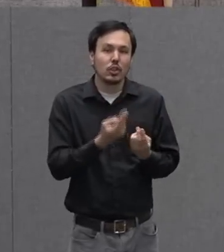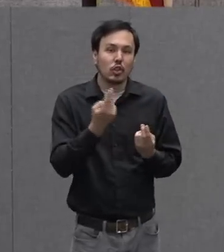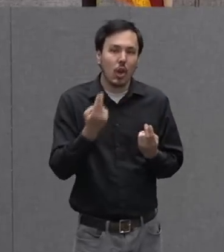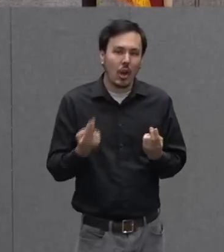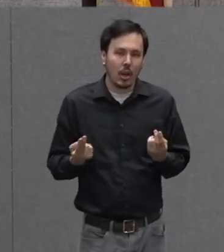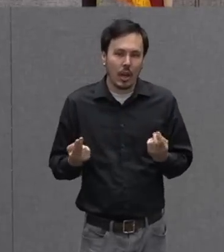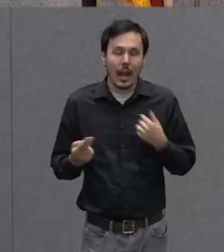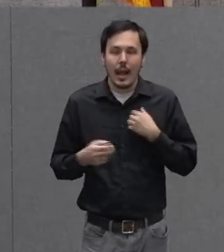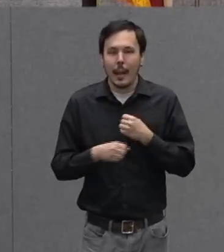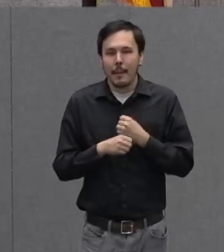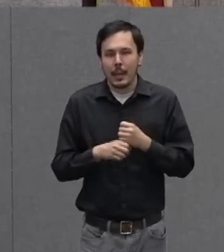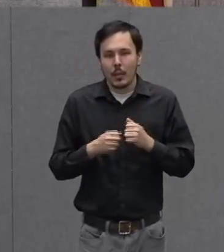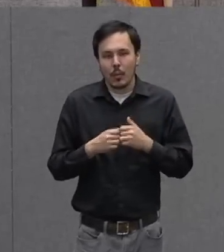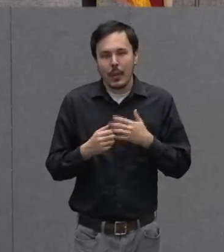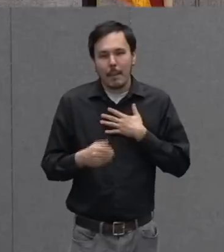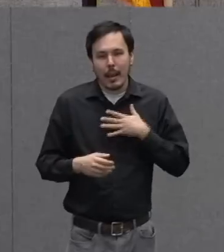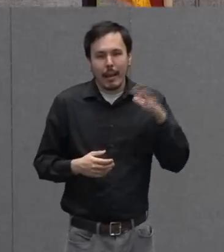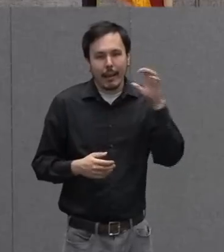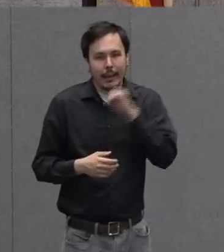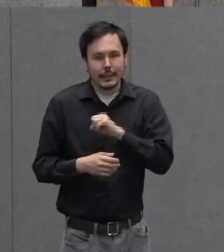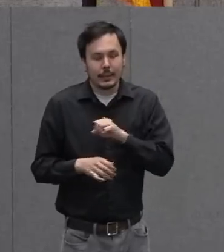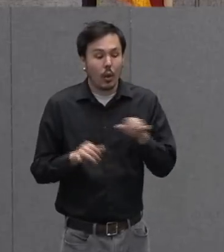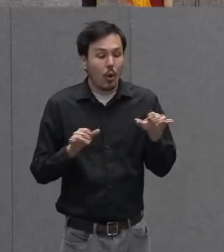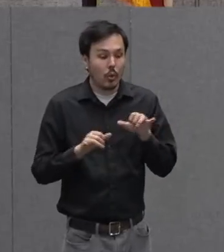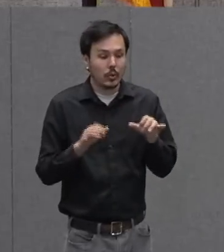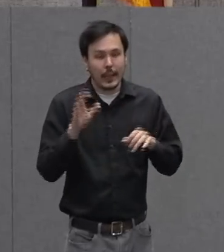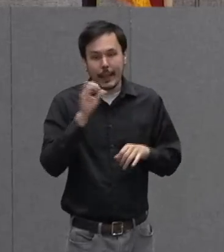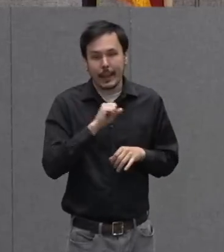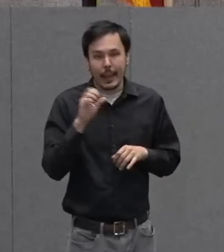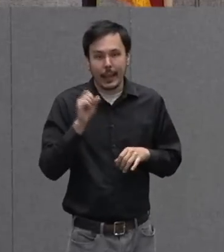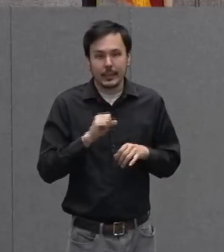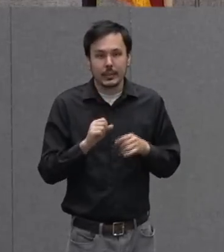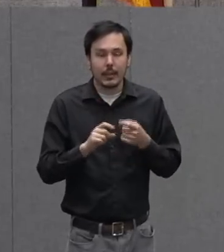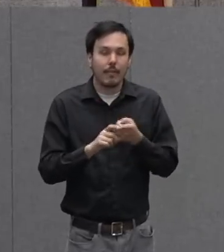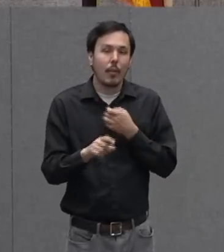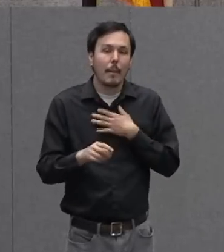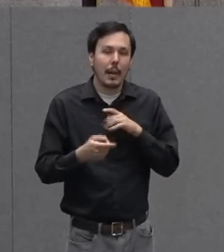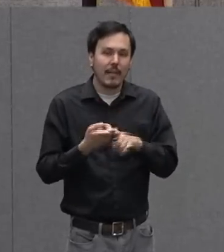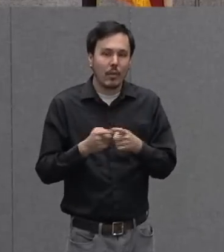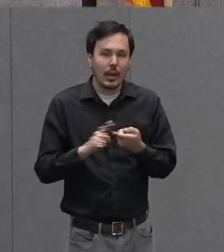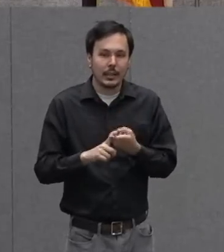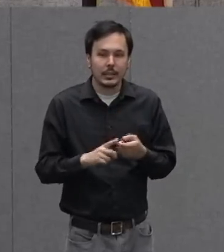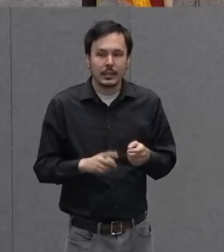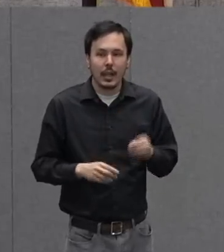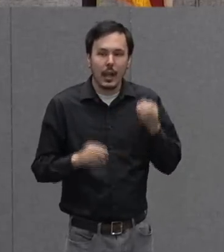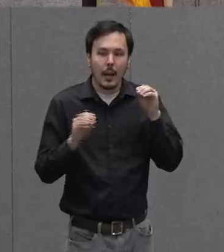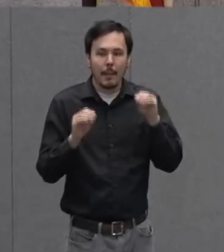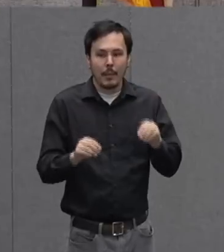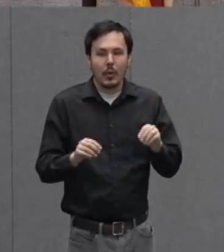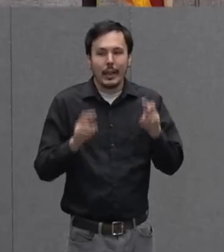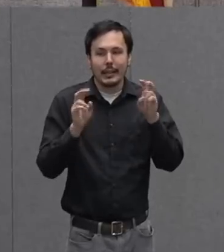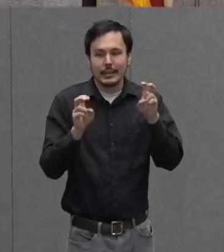that I made with my guess and the guesses of my friends. I put a title at the top of my chart today